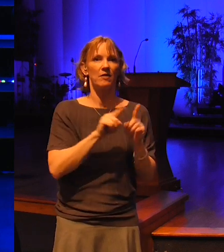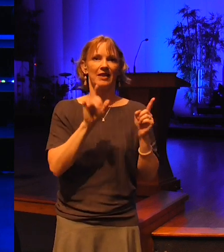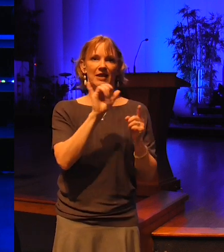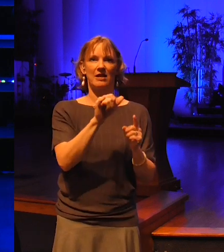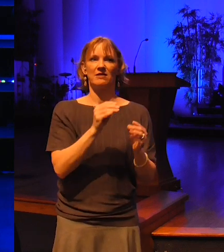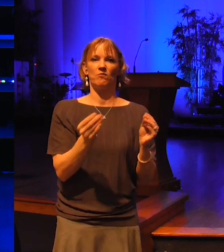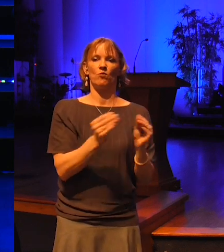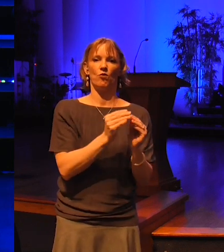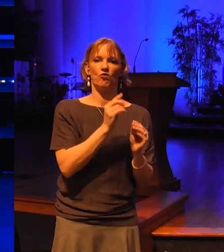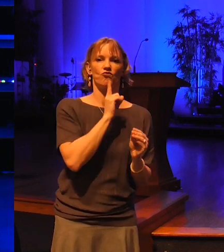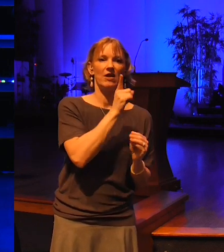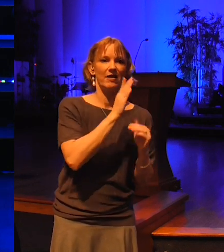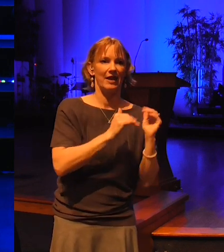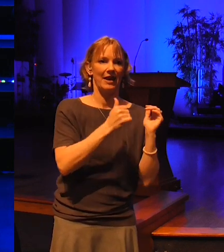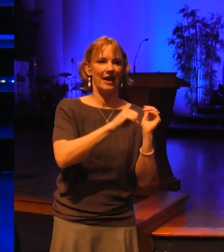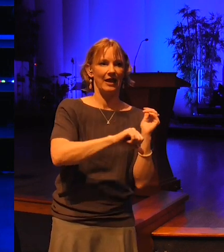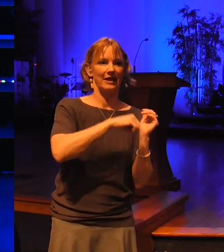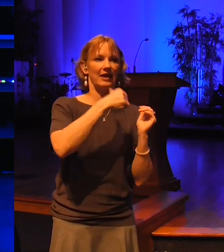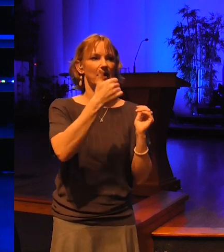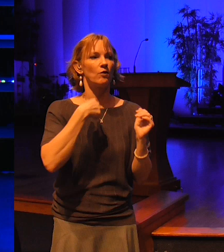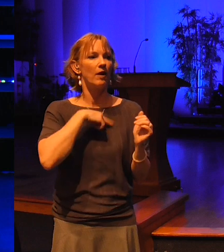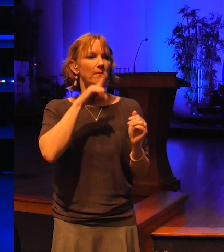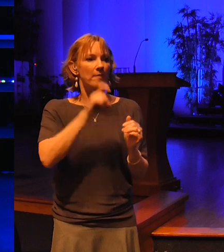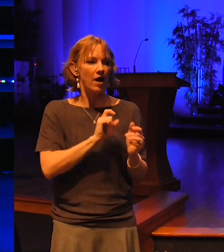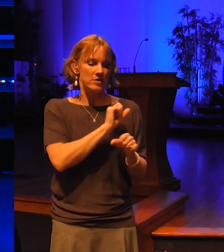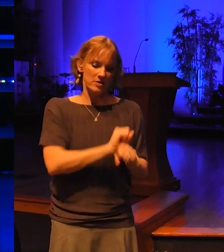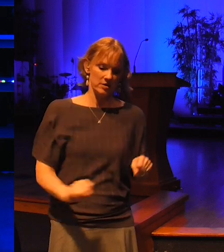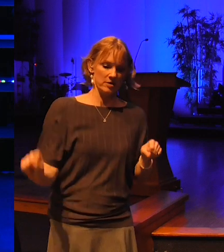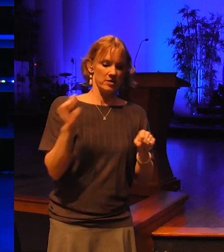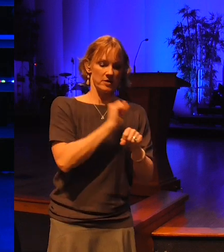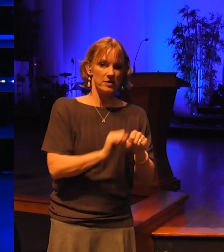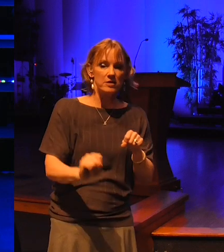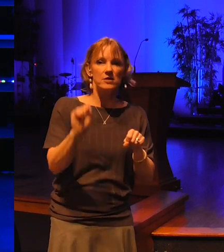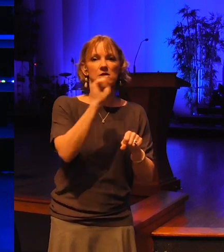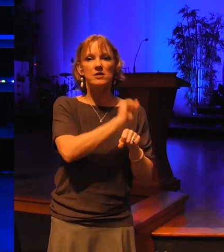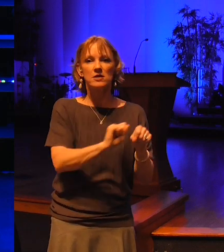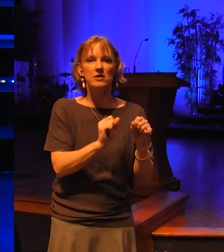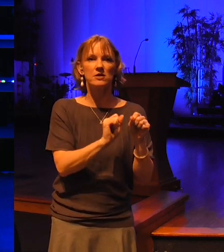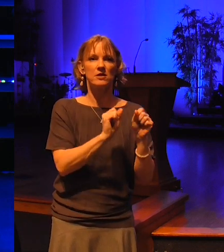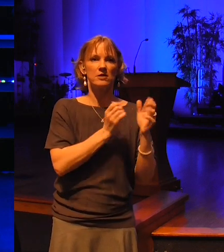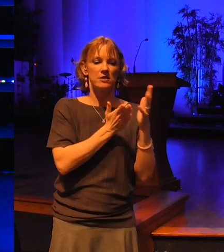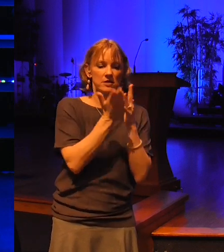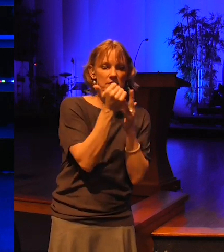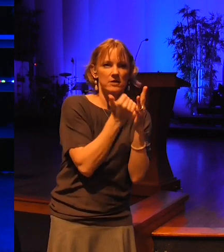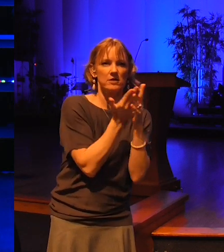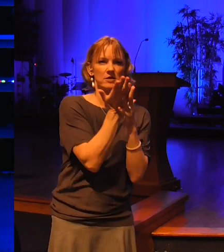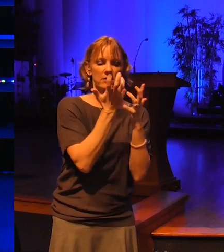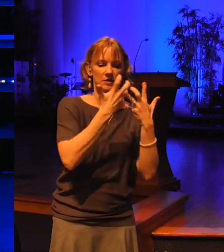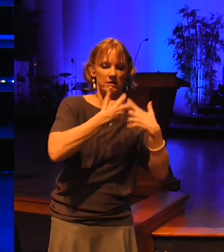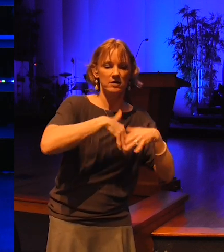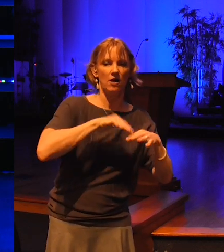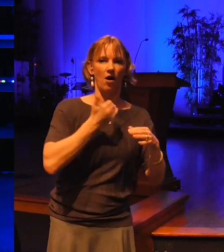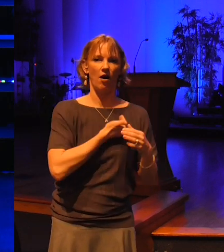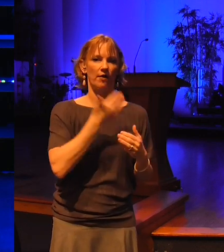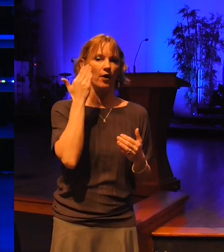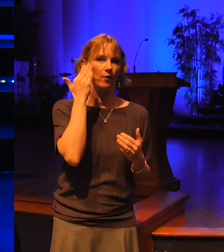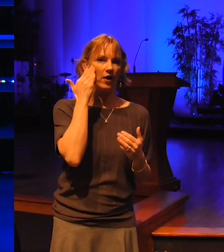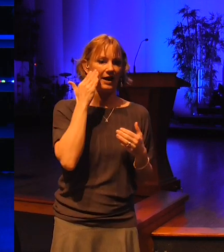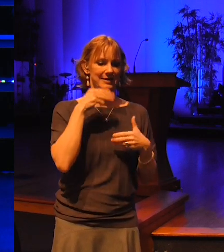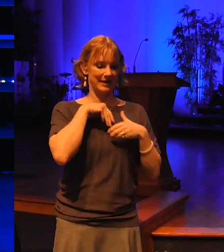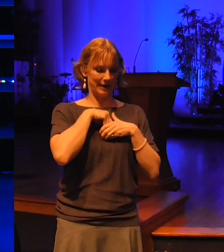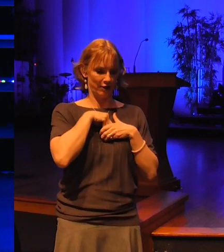and do the hard laborious work of weaving an awareness of the inner and the outer of the